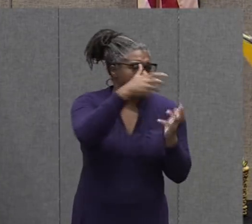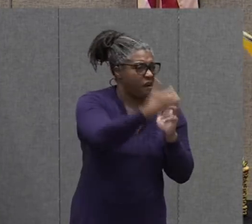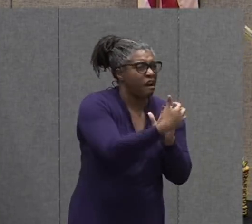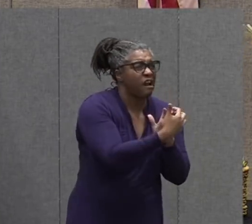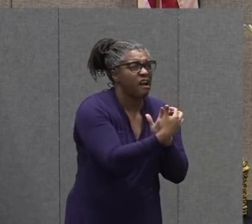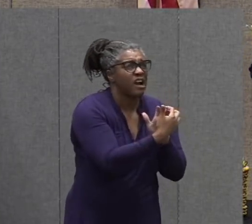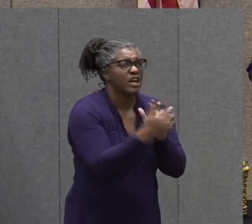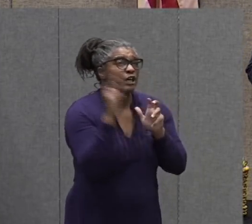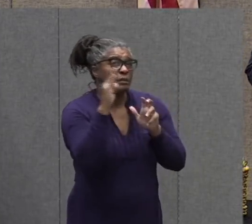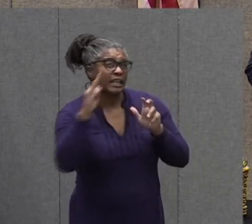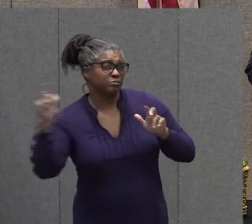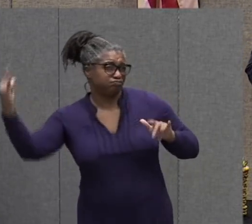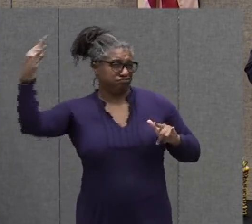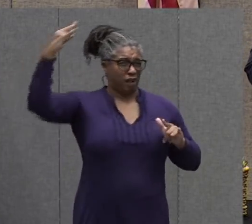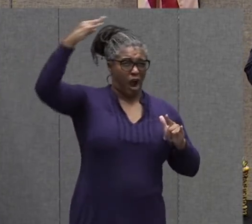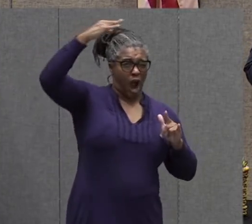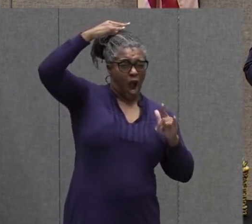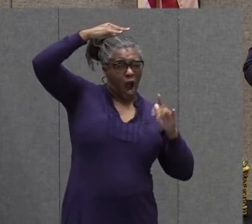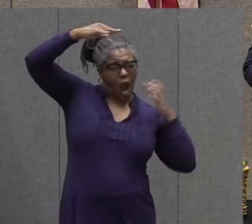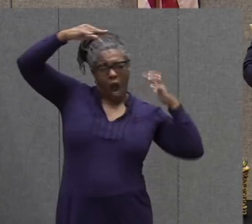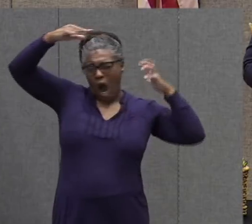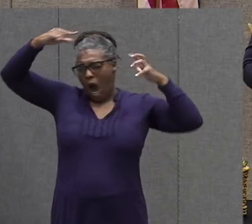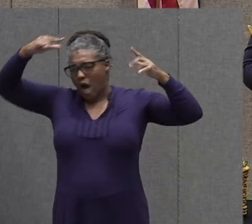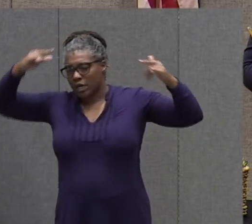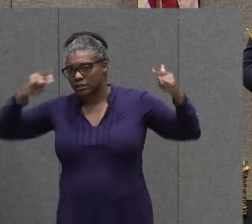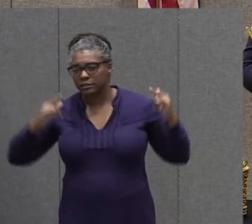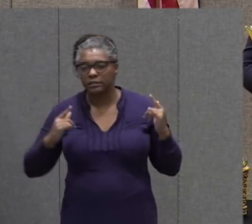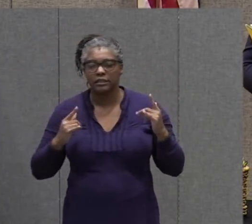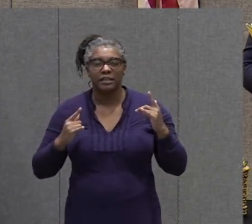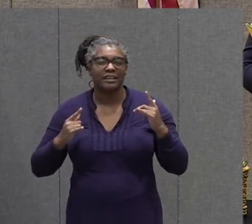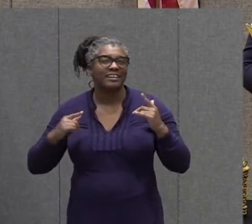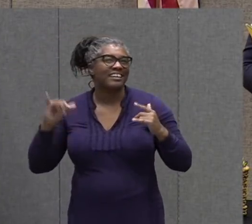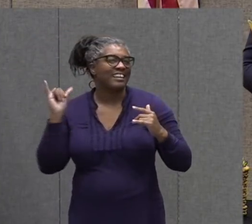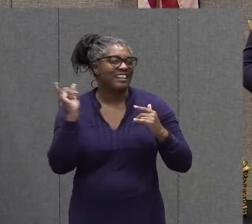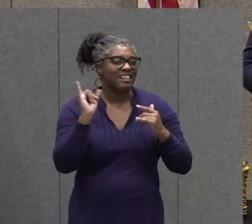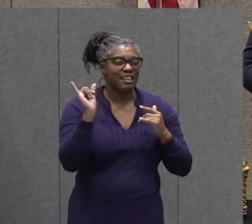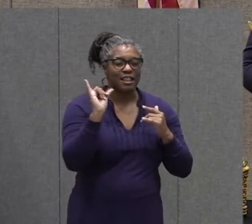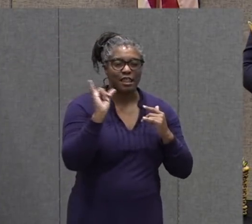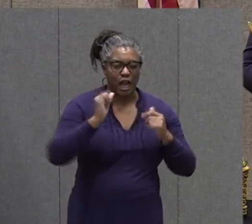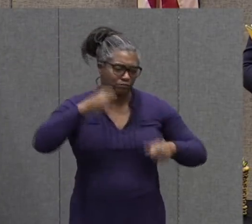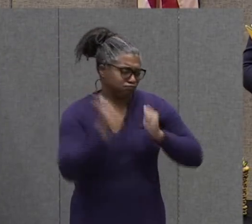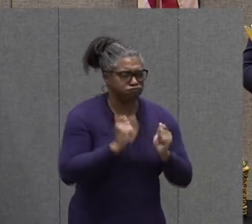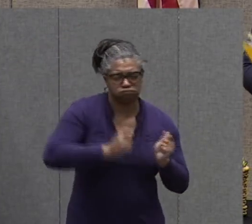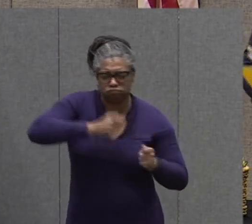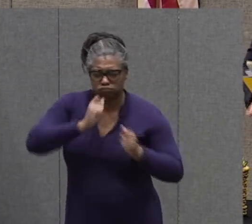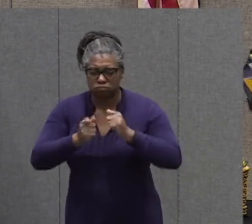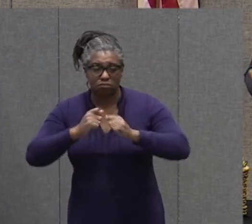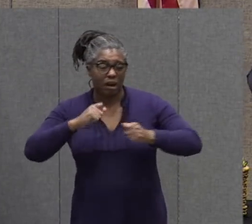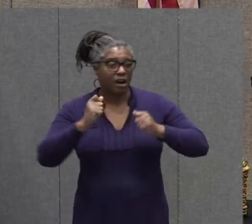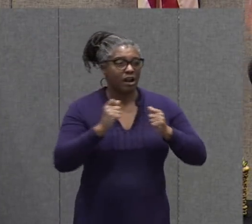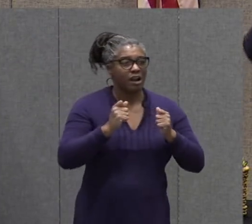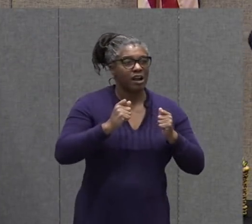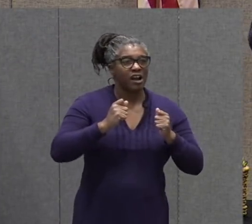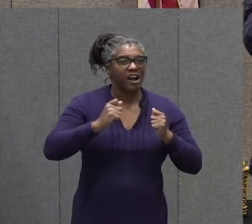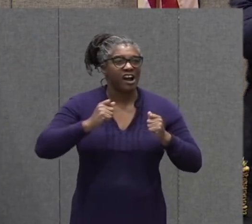an orchestra of rolling drums and battle blast assaulting my cars